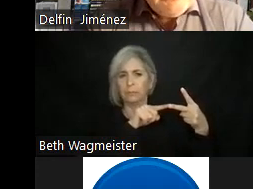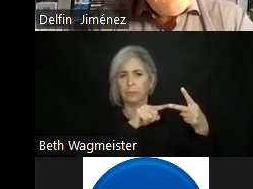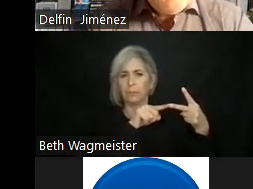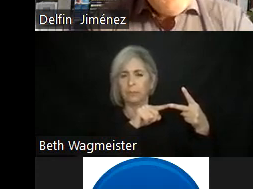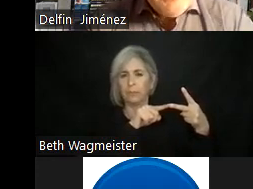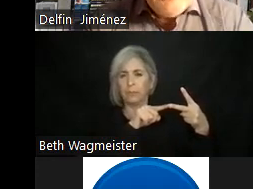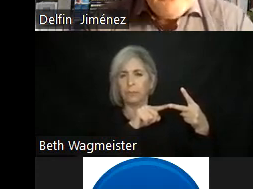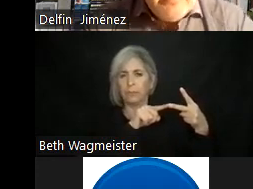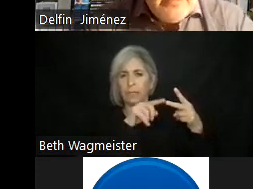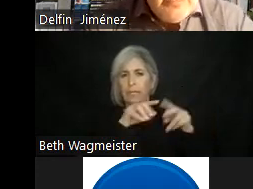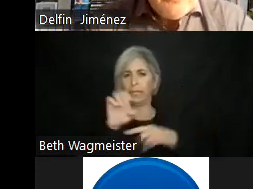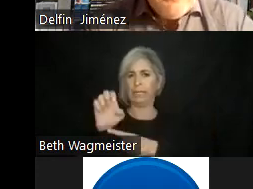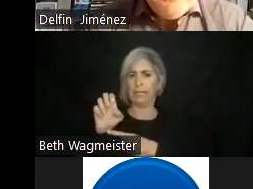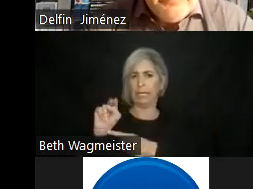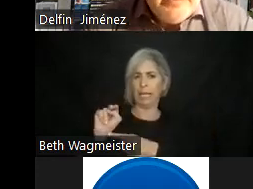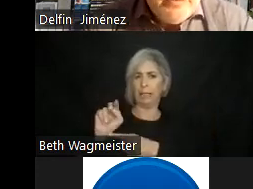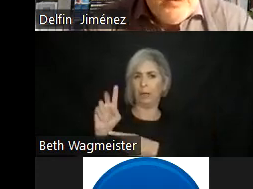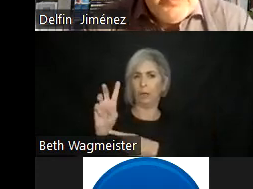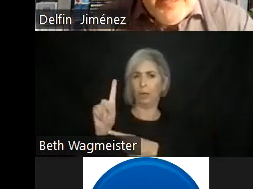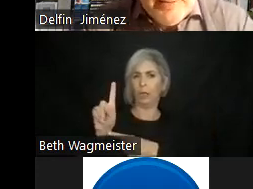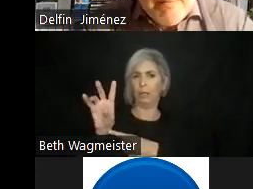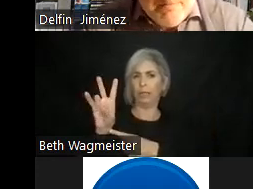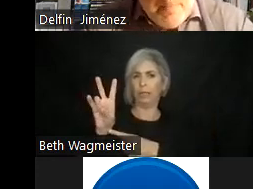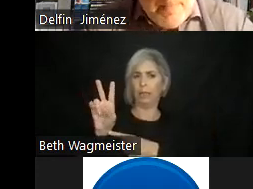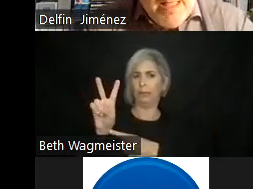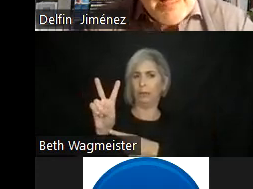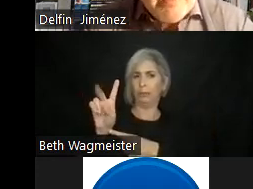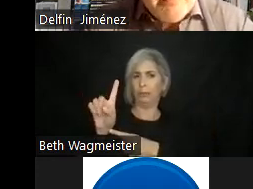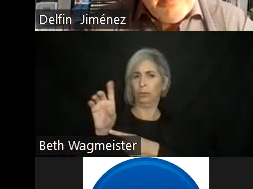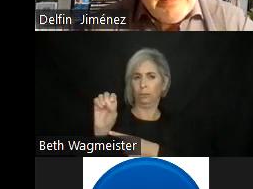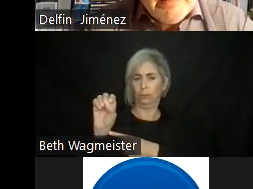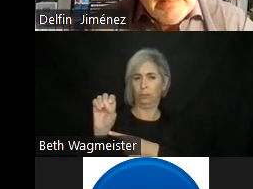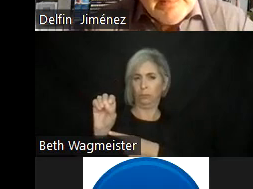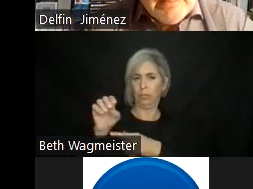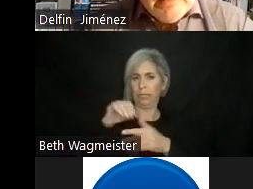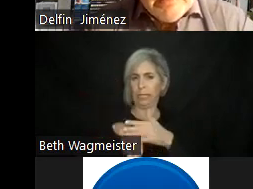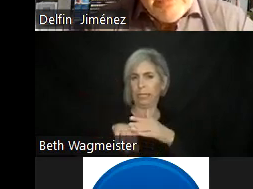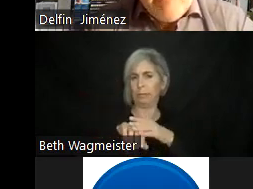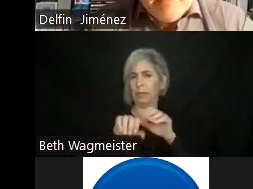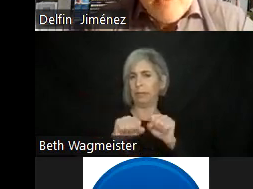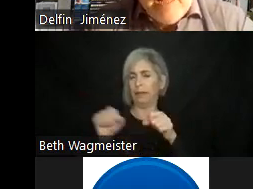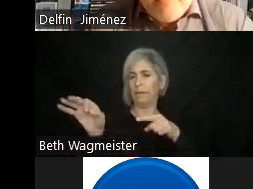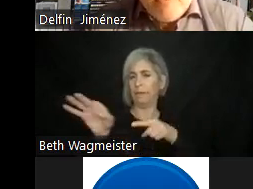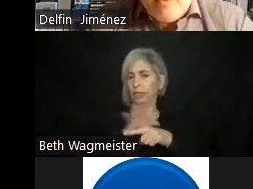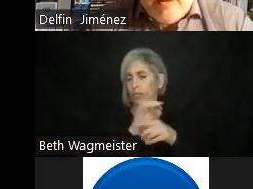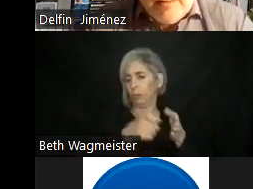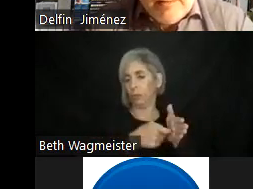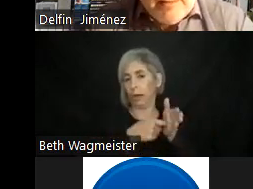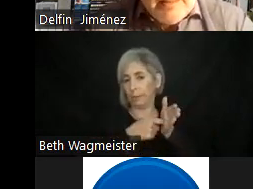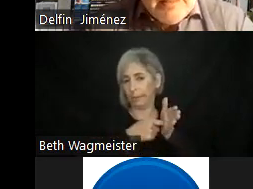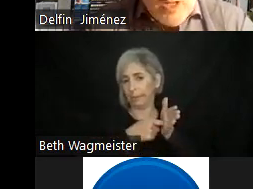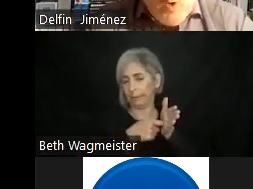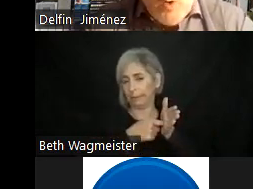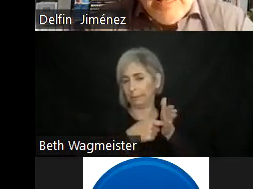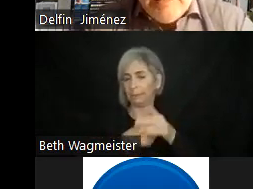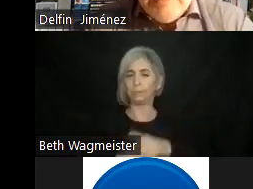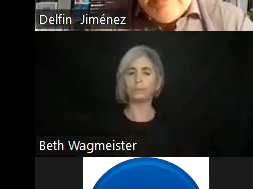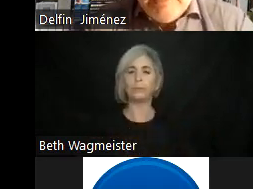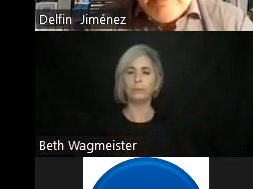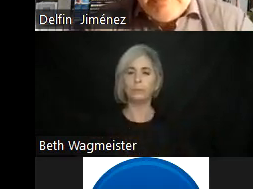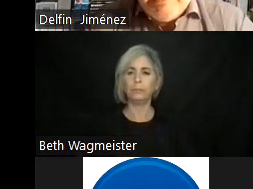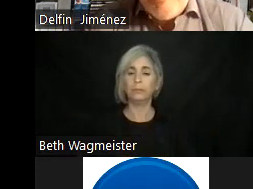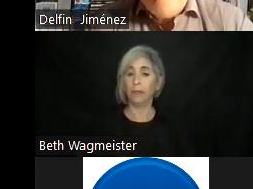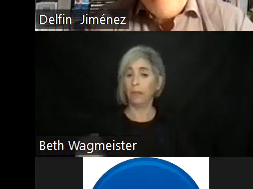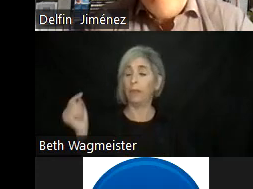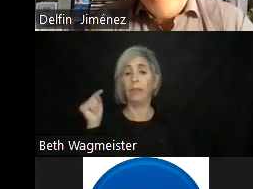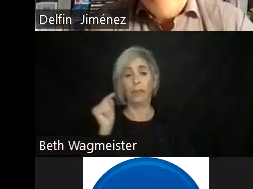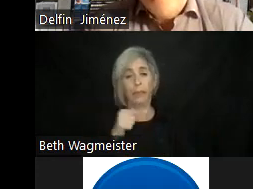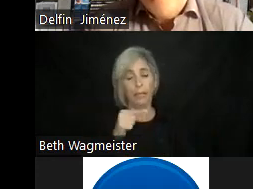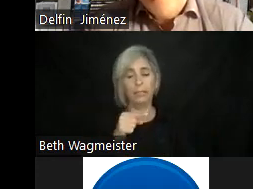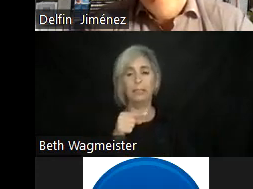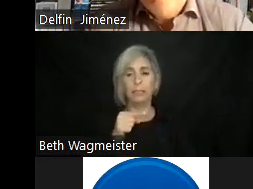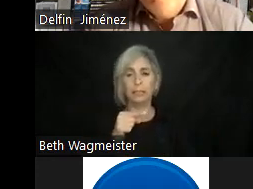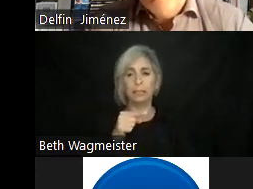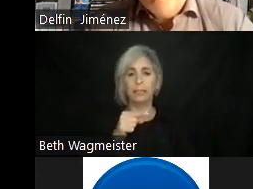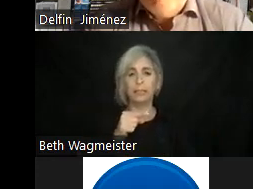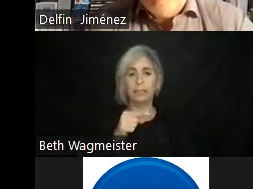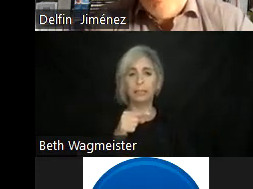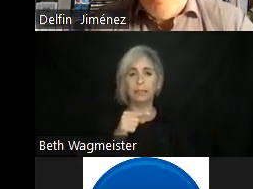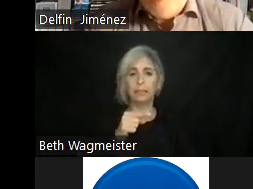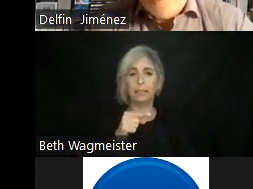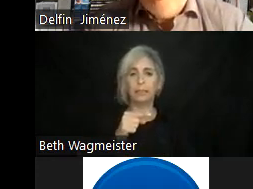standard EN17210, accessibility, functional requirements. Well, this is the scope is